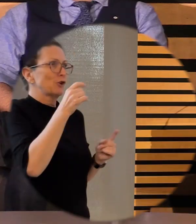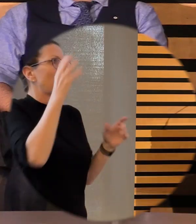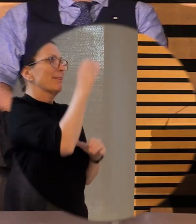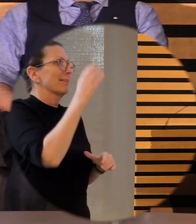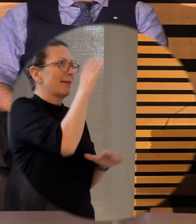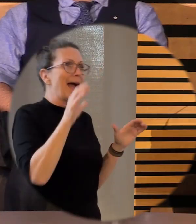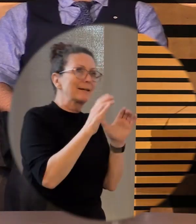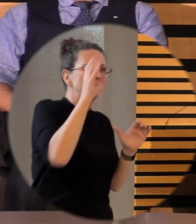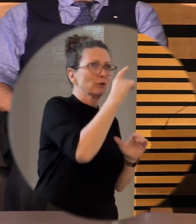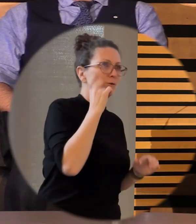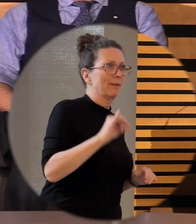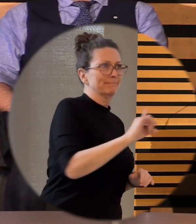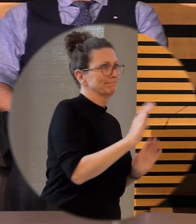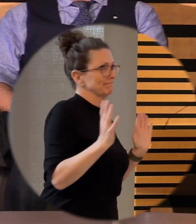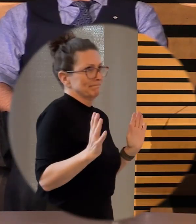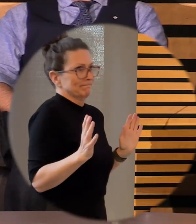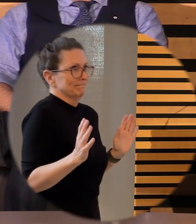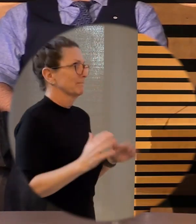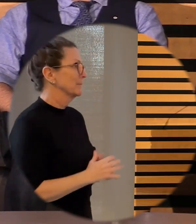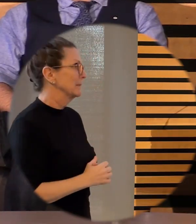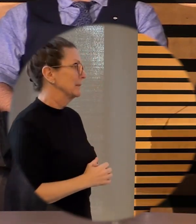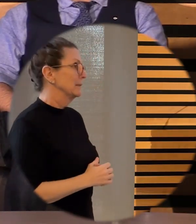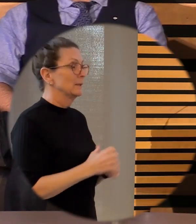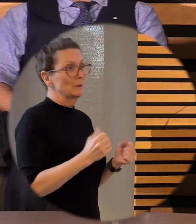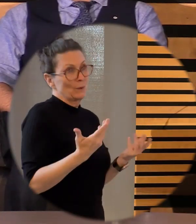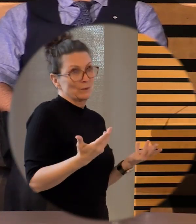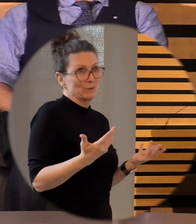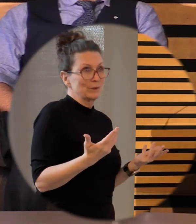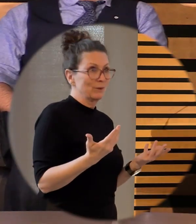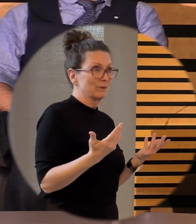it's I wish I had the answers because, you know, a lot of probably a lot of you in the room have